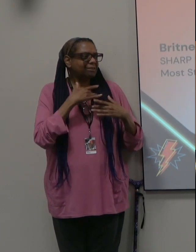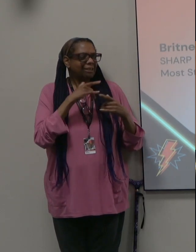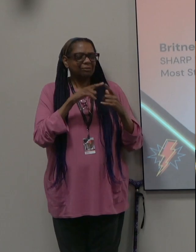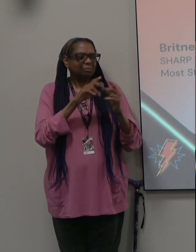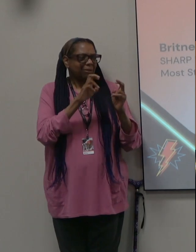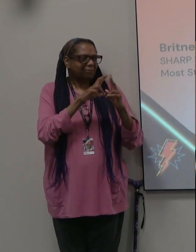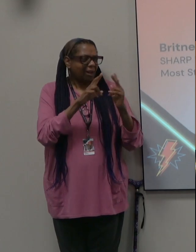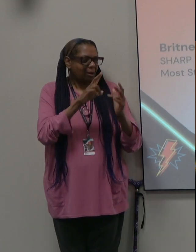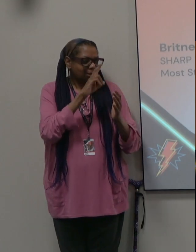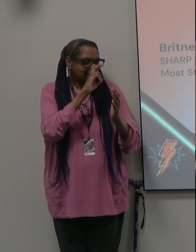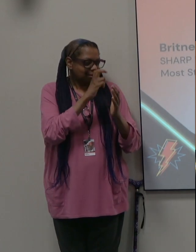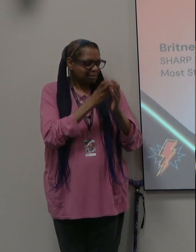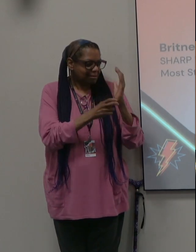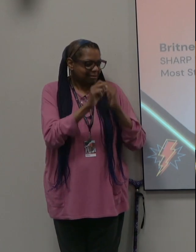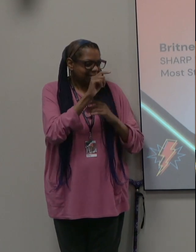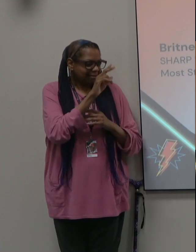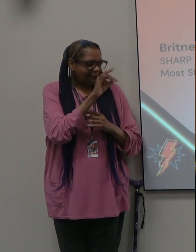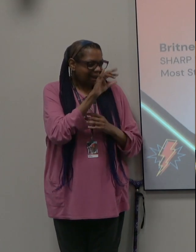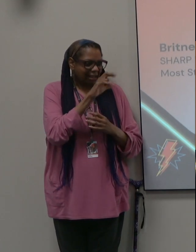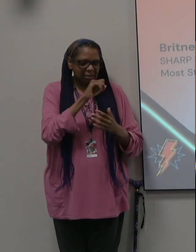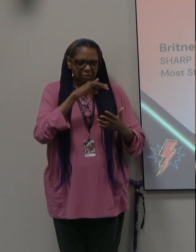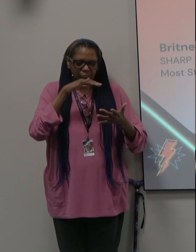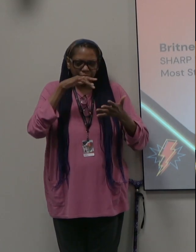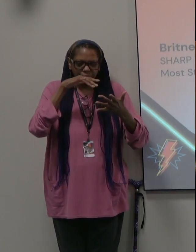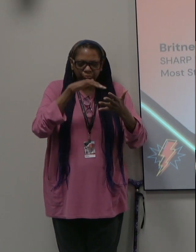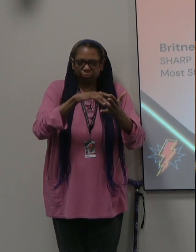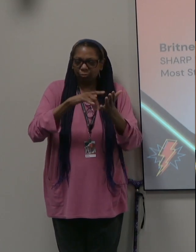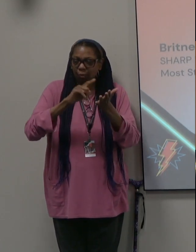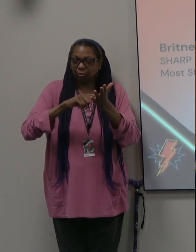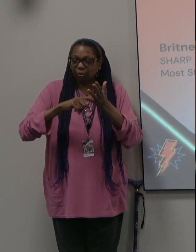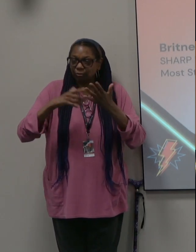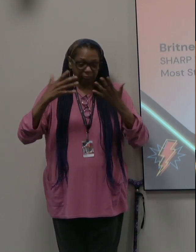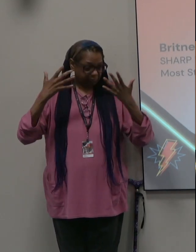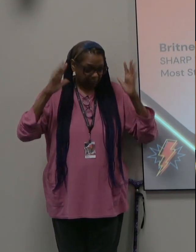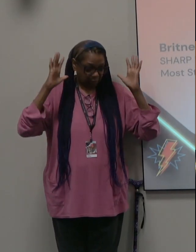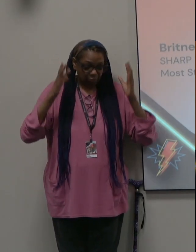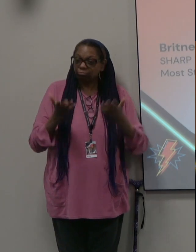At the same time, she is very studious.